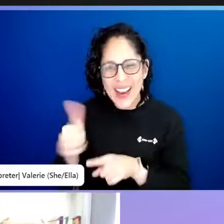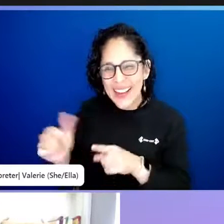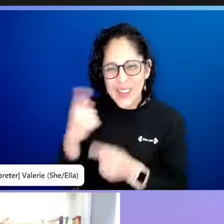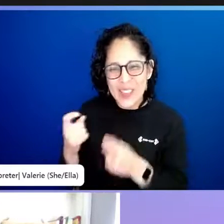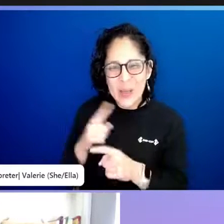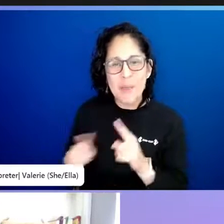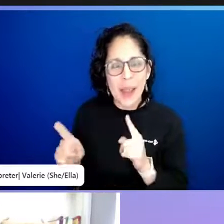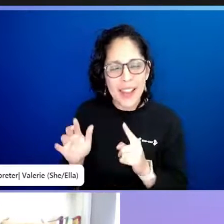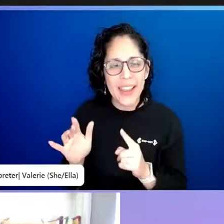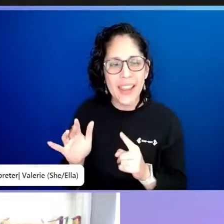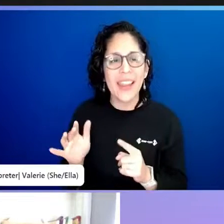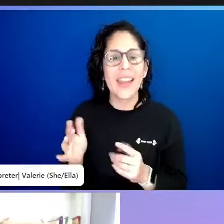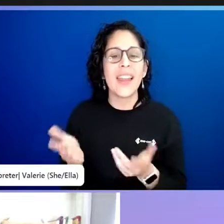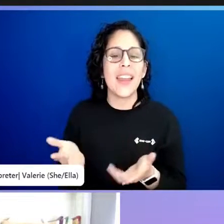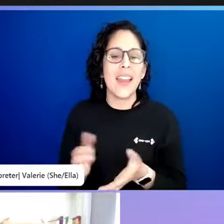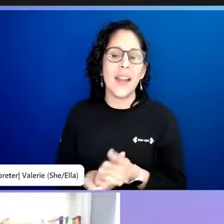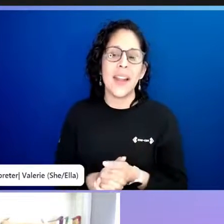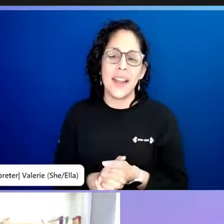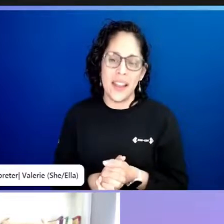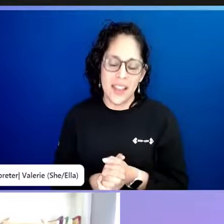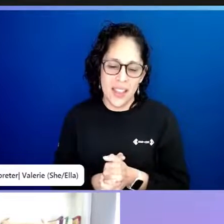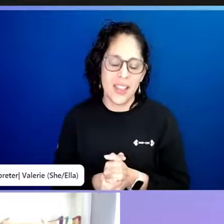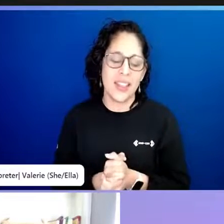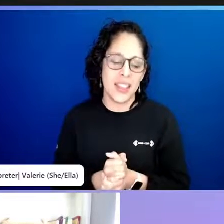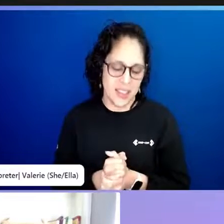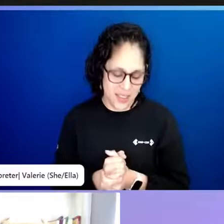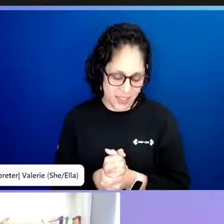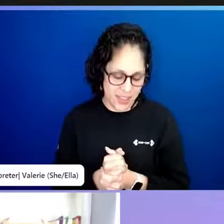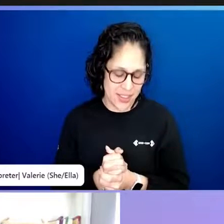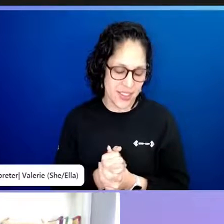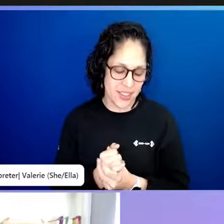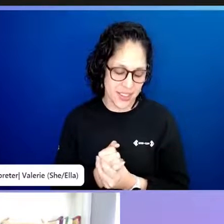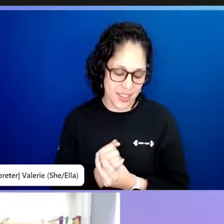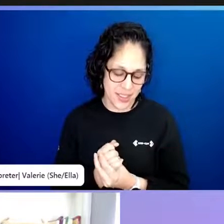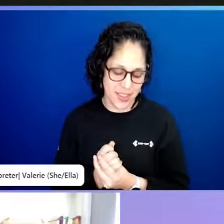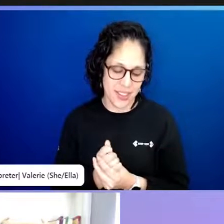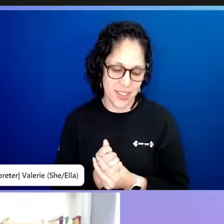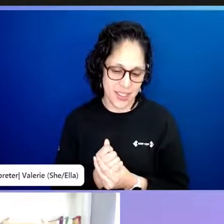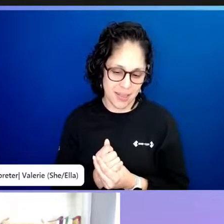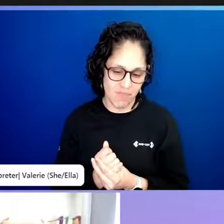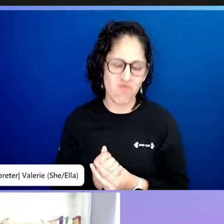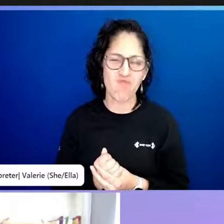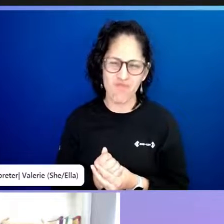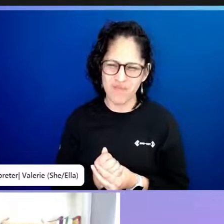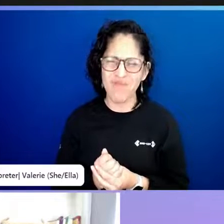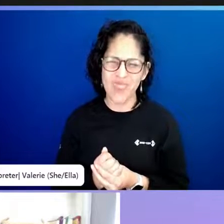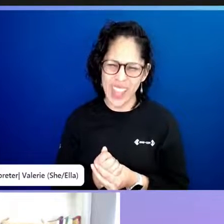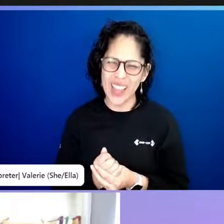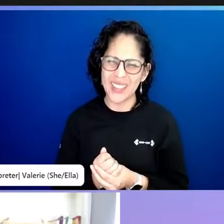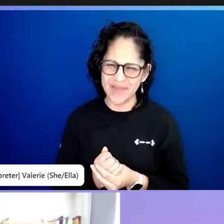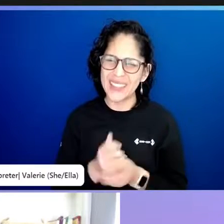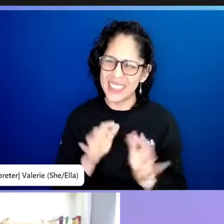um but I think this is kind of a similar thing right where we know that when we